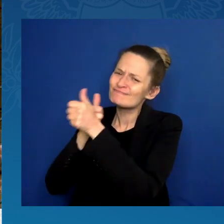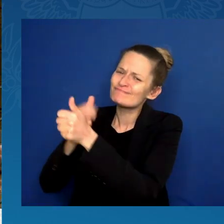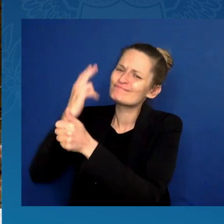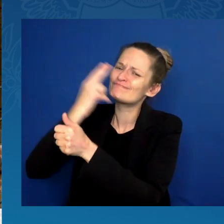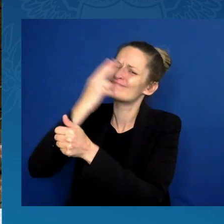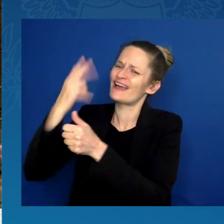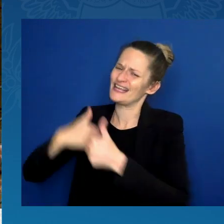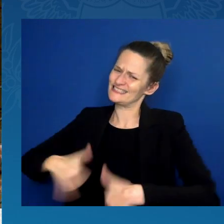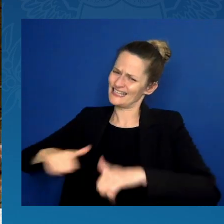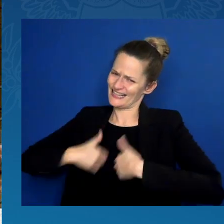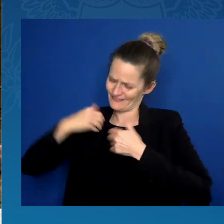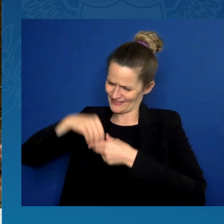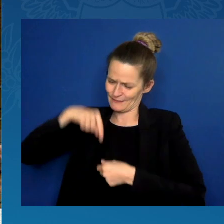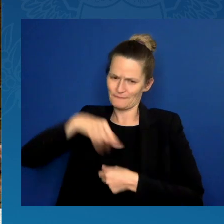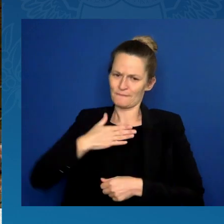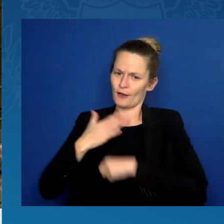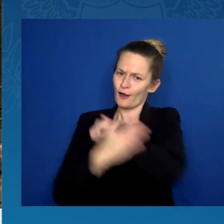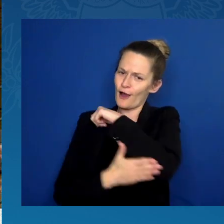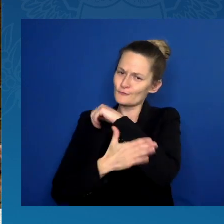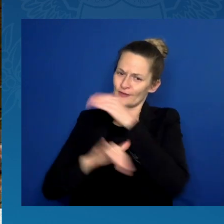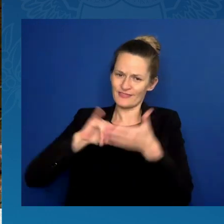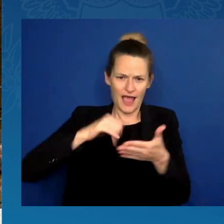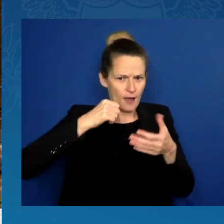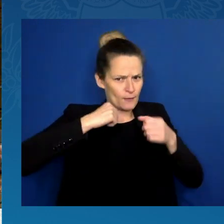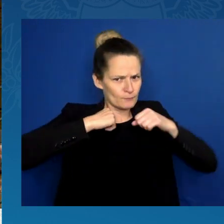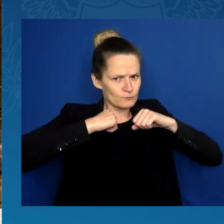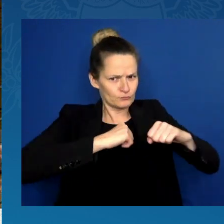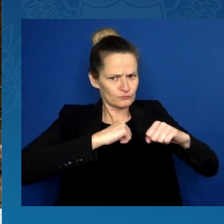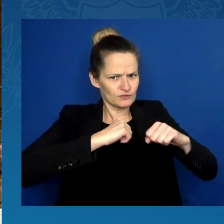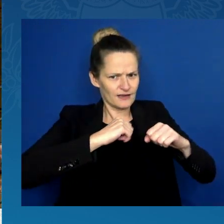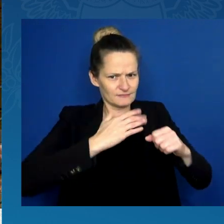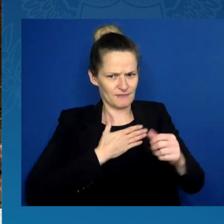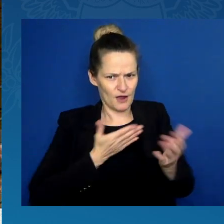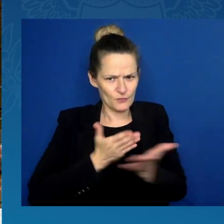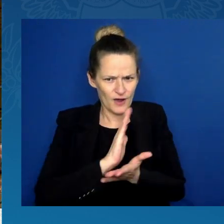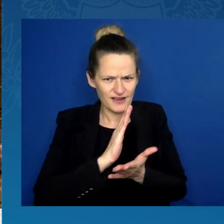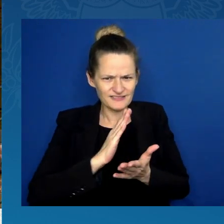to practice their own faith, to make decisions about their bodies and their families.